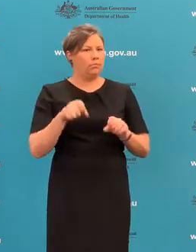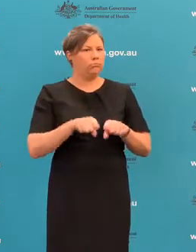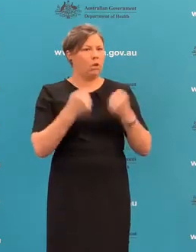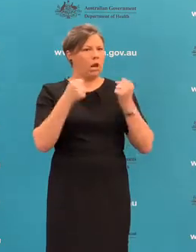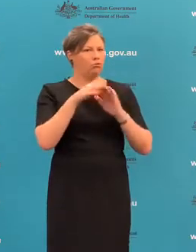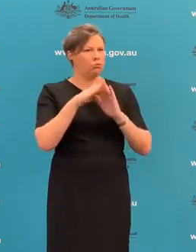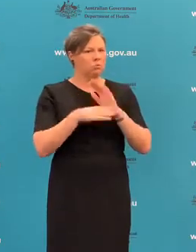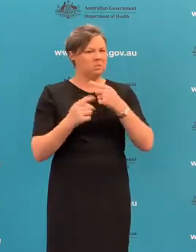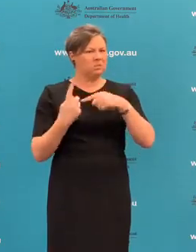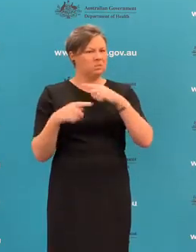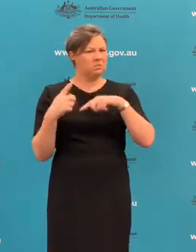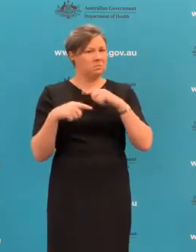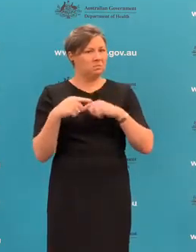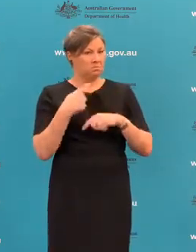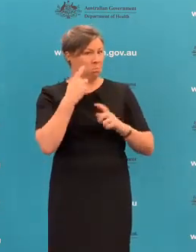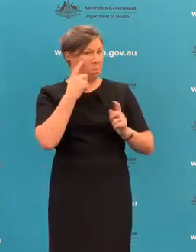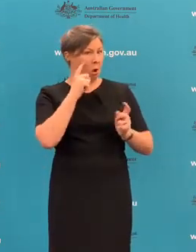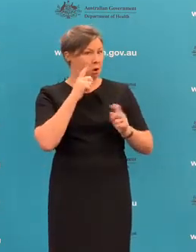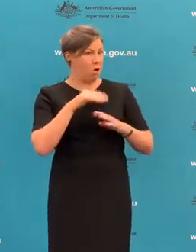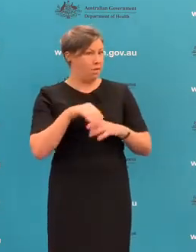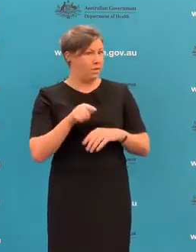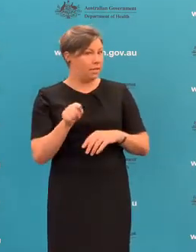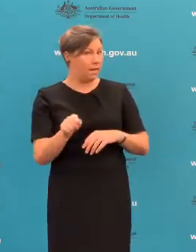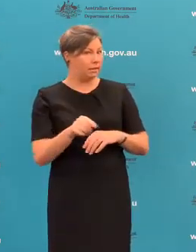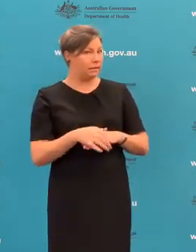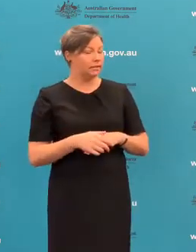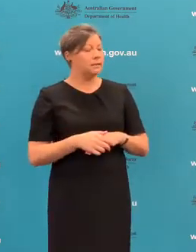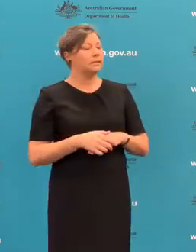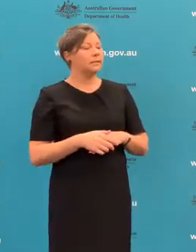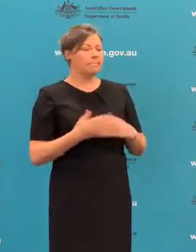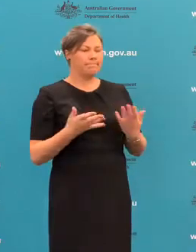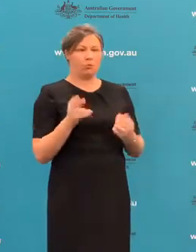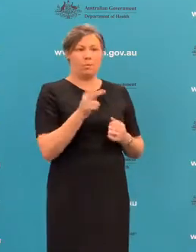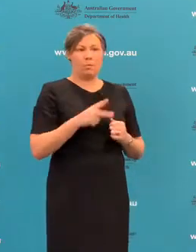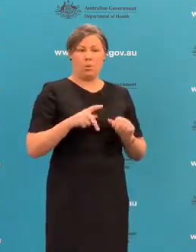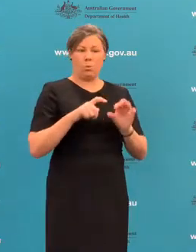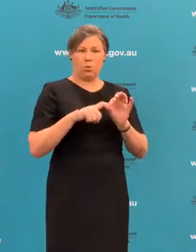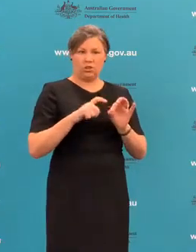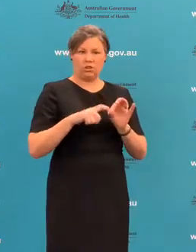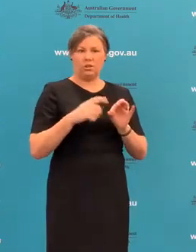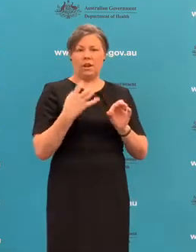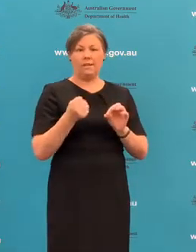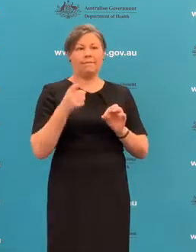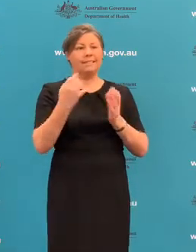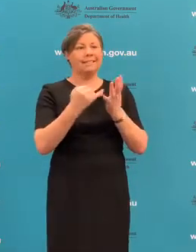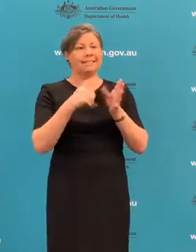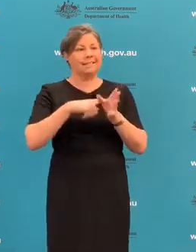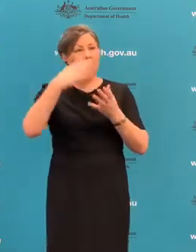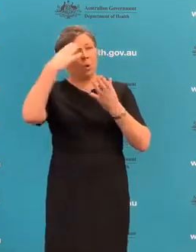Thank you so question about whether I know about a possible hotel security guard being infected in Sydney. I don't